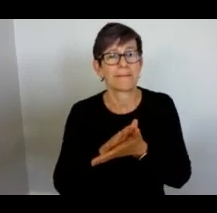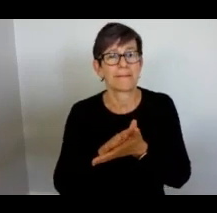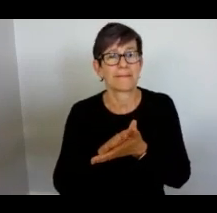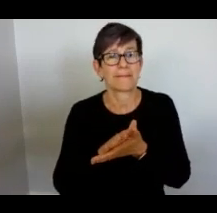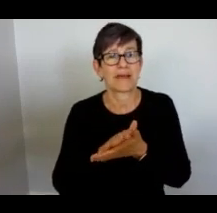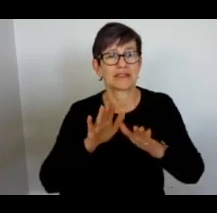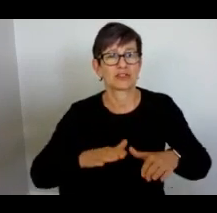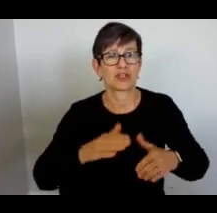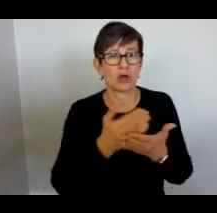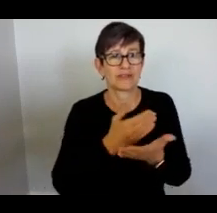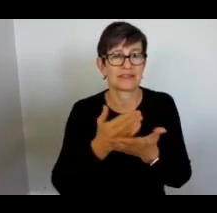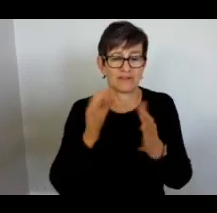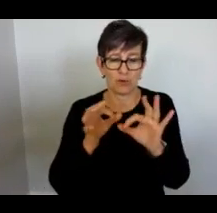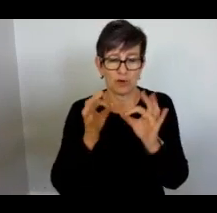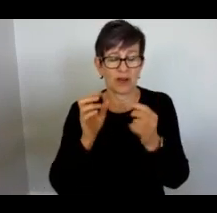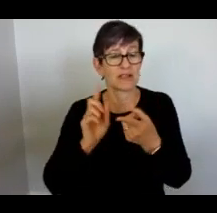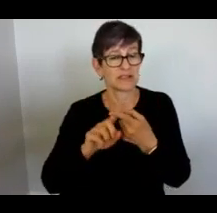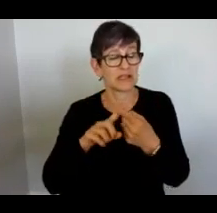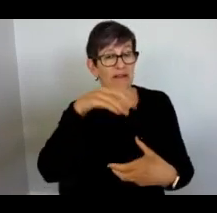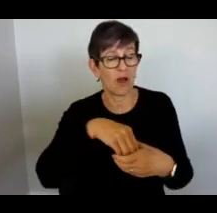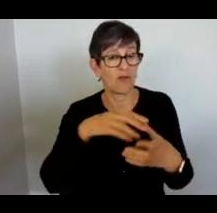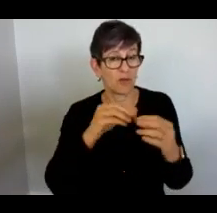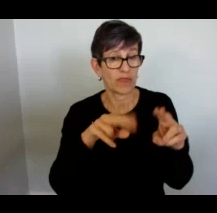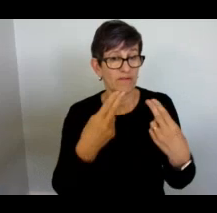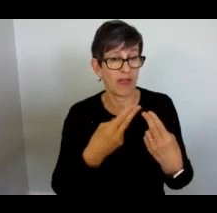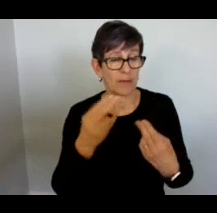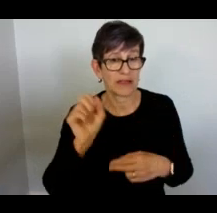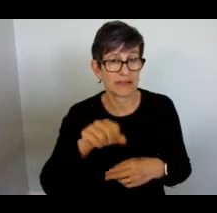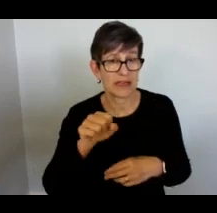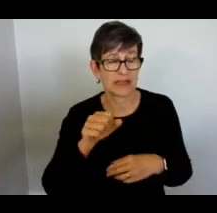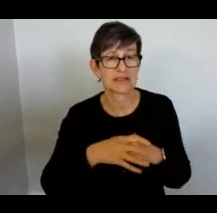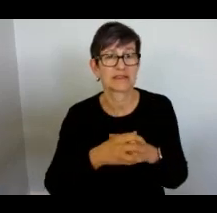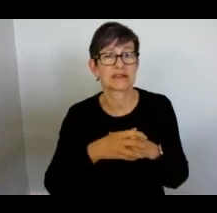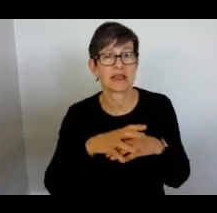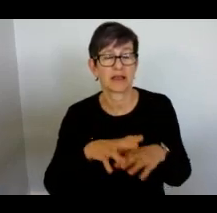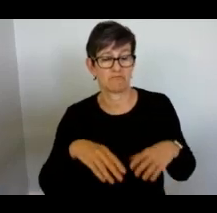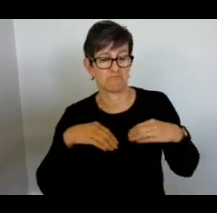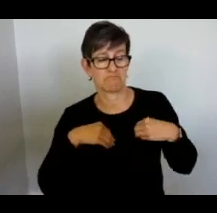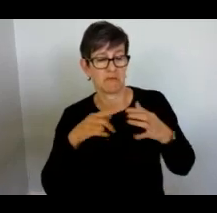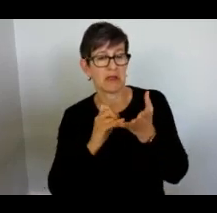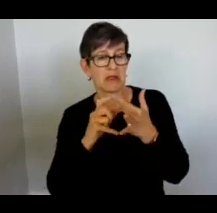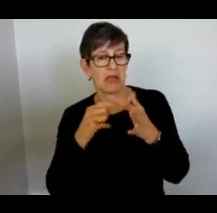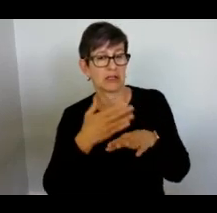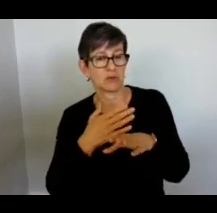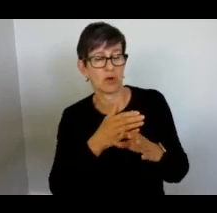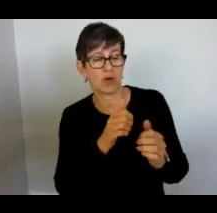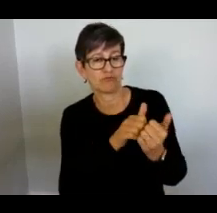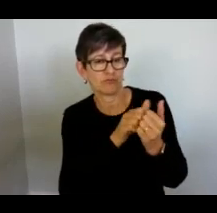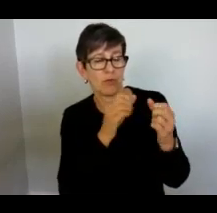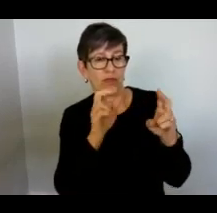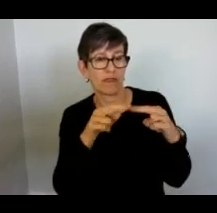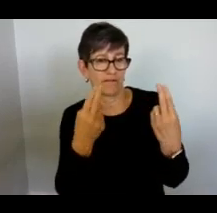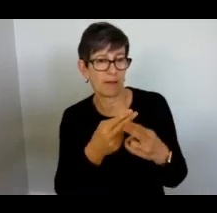with the family and importantly undertake case work with the family. But the DCPL has